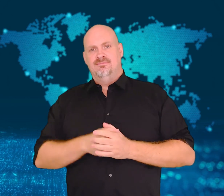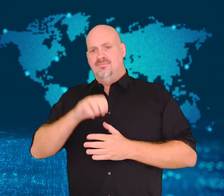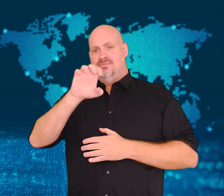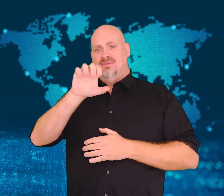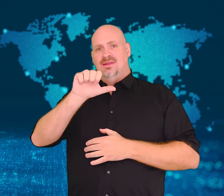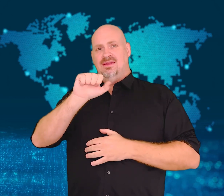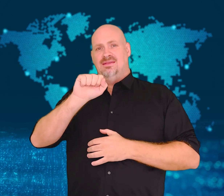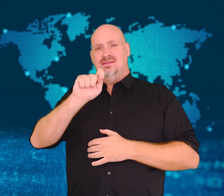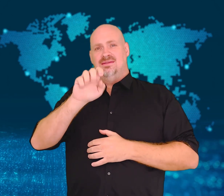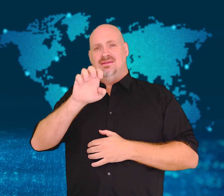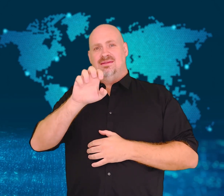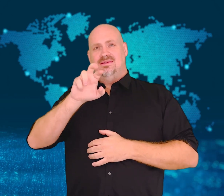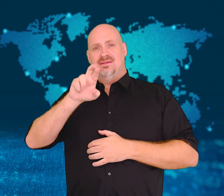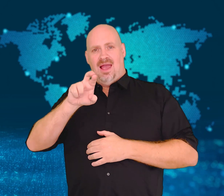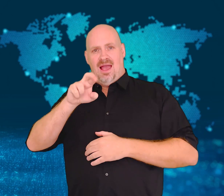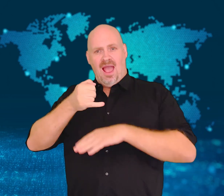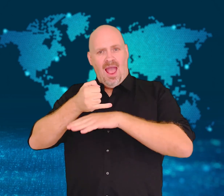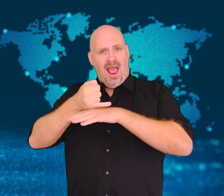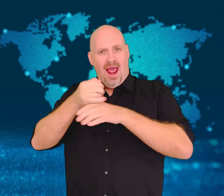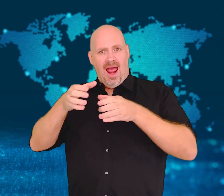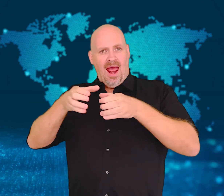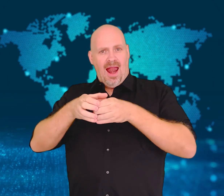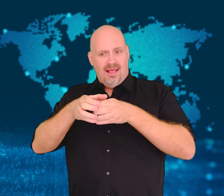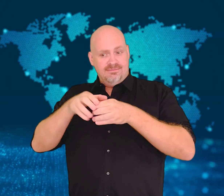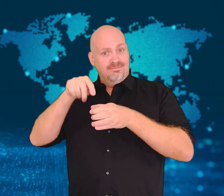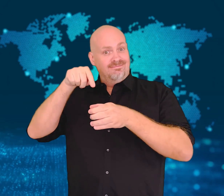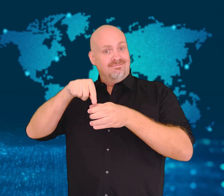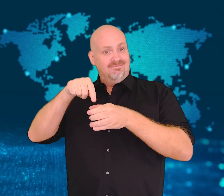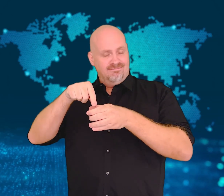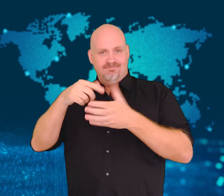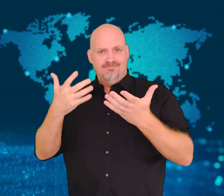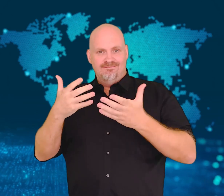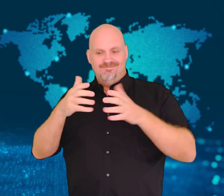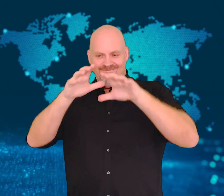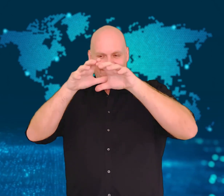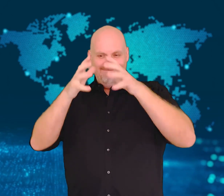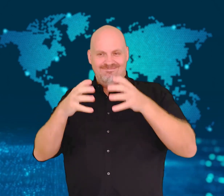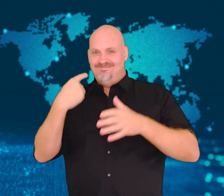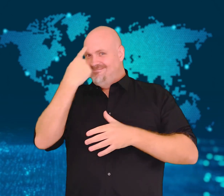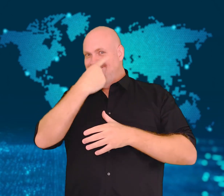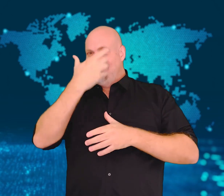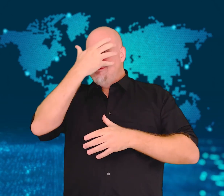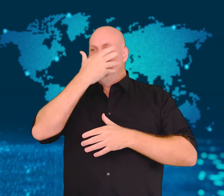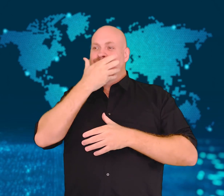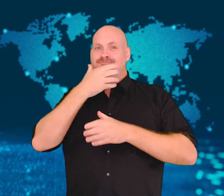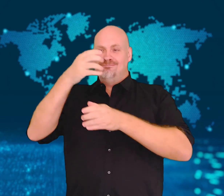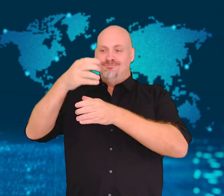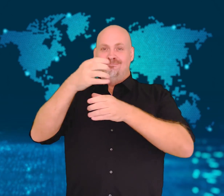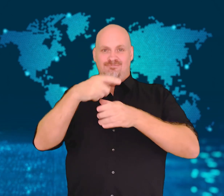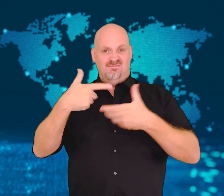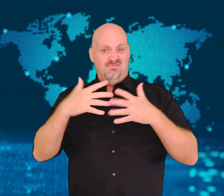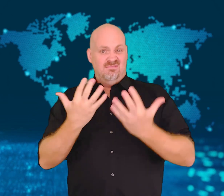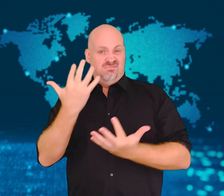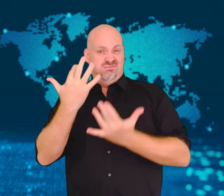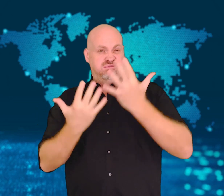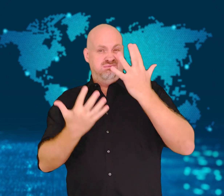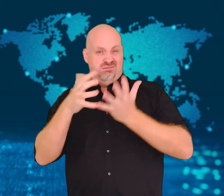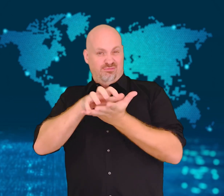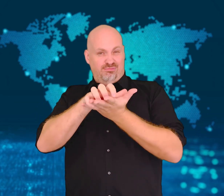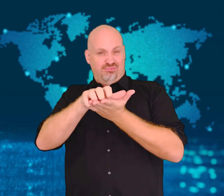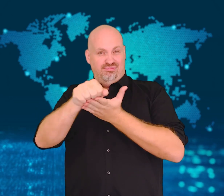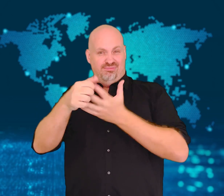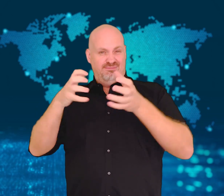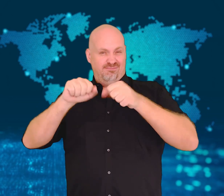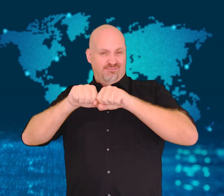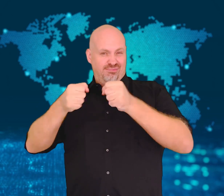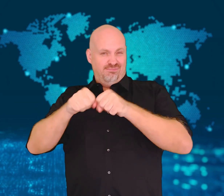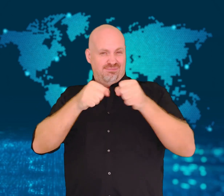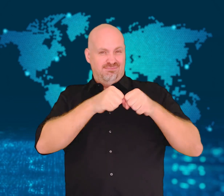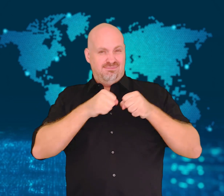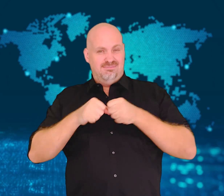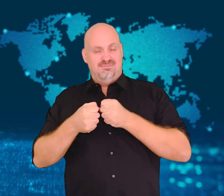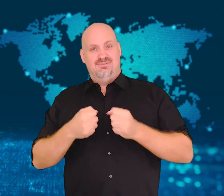Statues damaged by fire